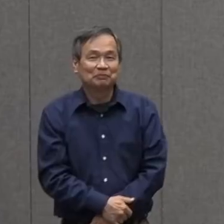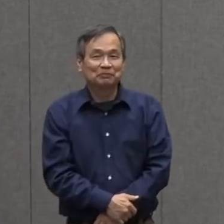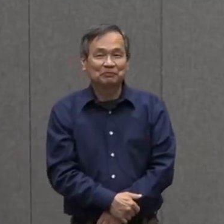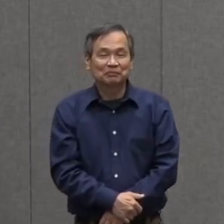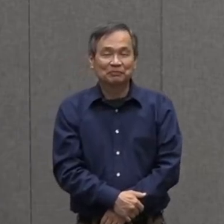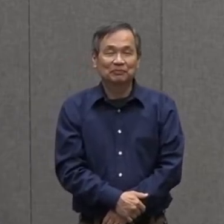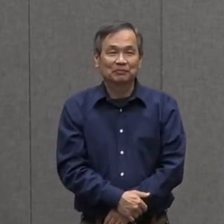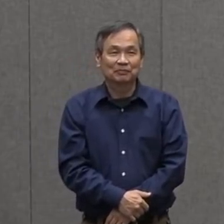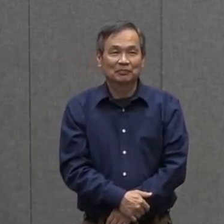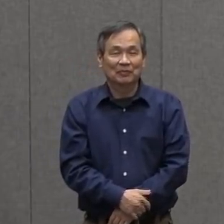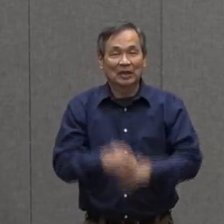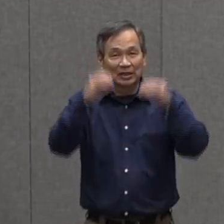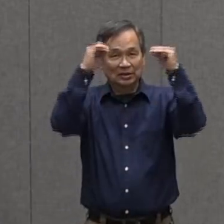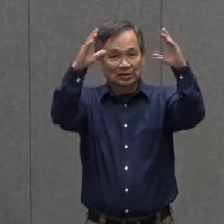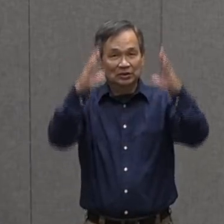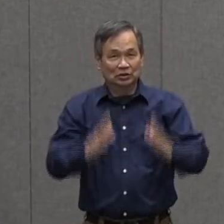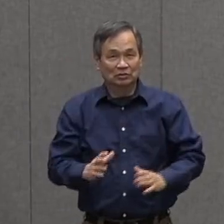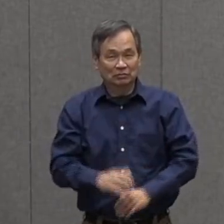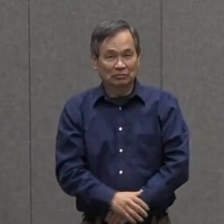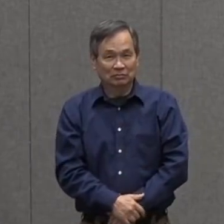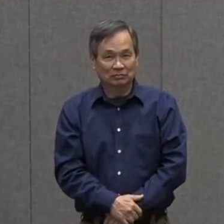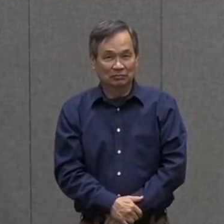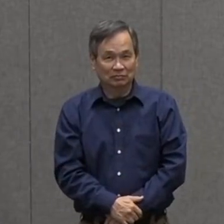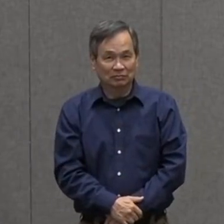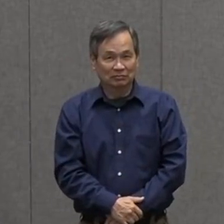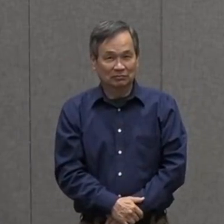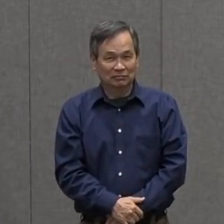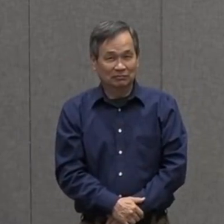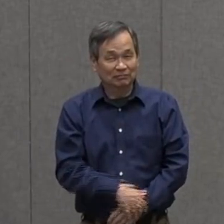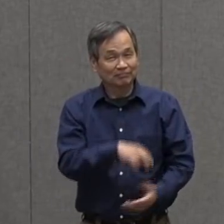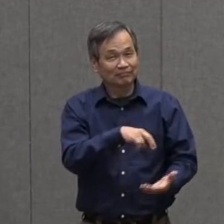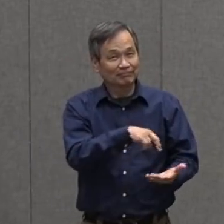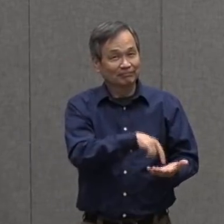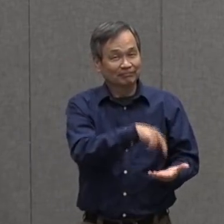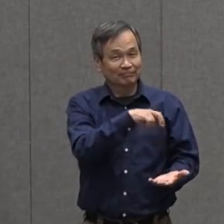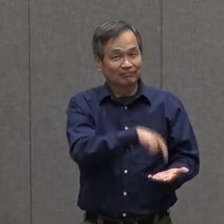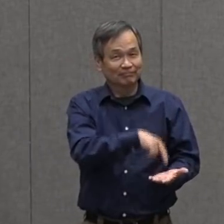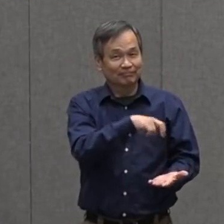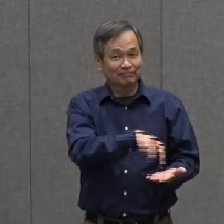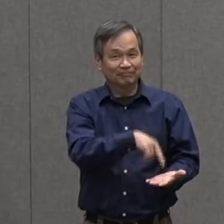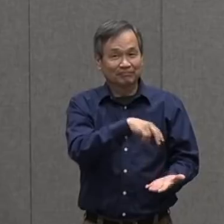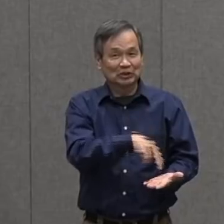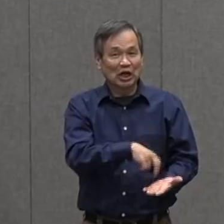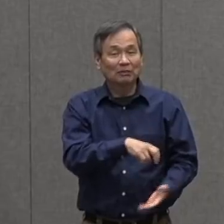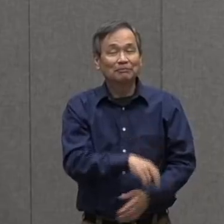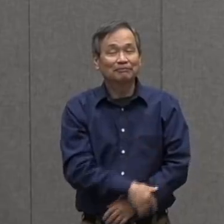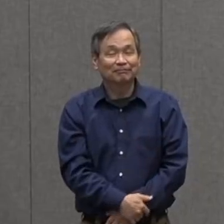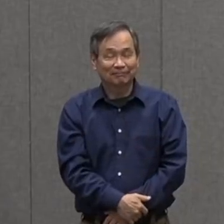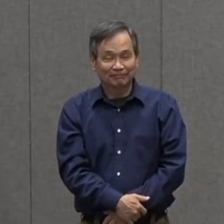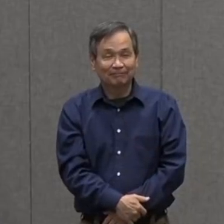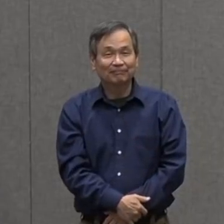How about teacher? Whoo that one is gonna be some jumping jacks, great job.